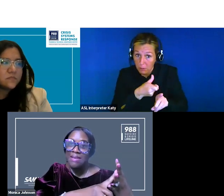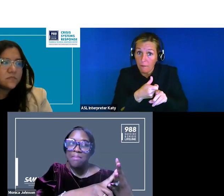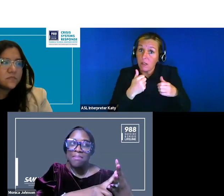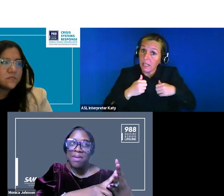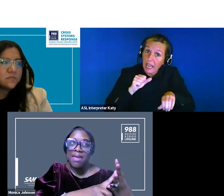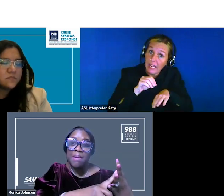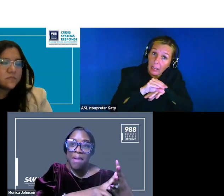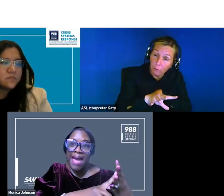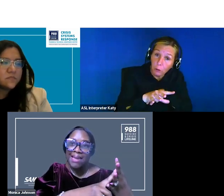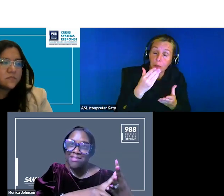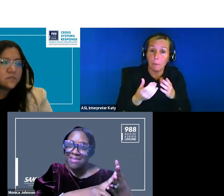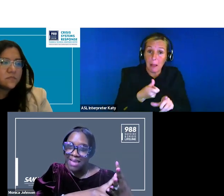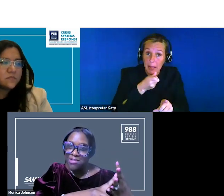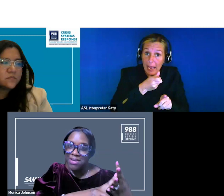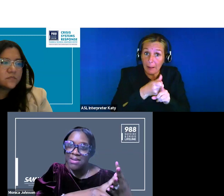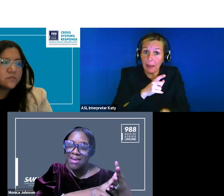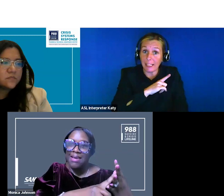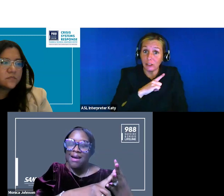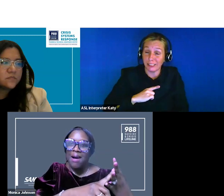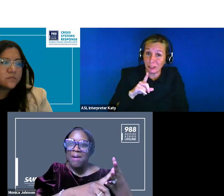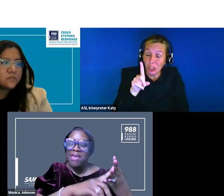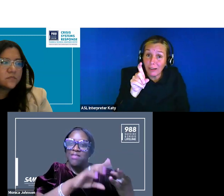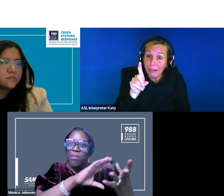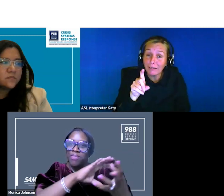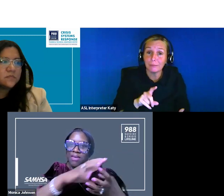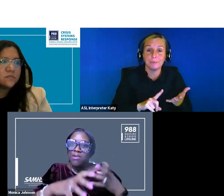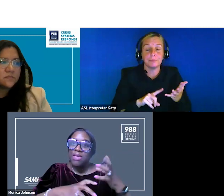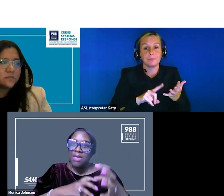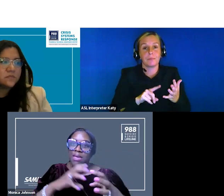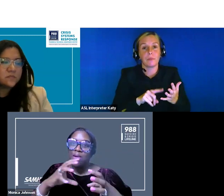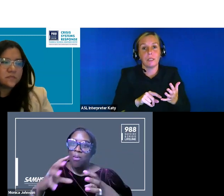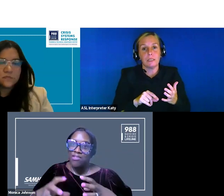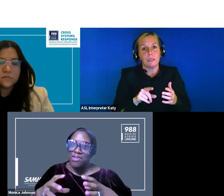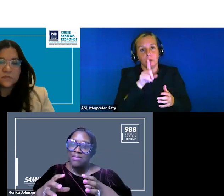and maybe impact legislation? And so these are key questions.